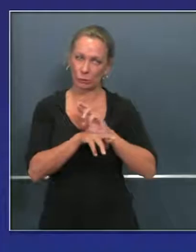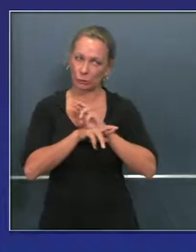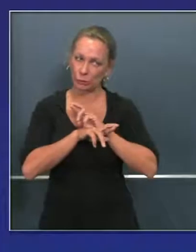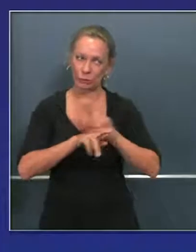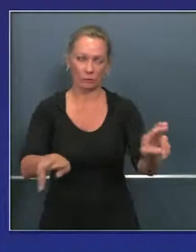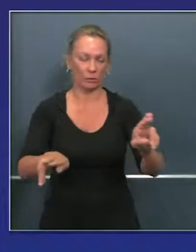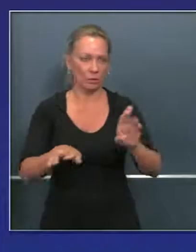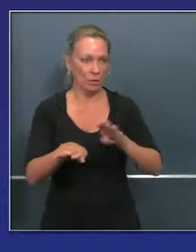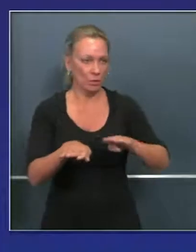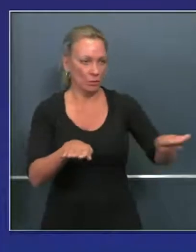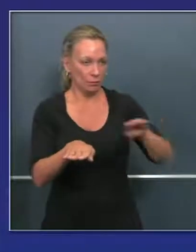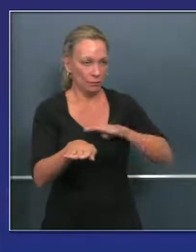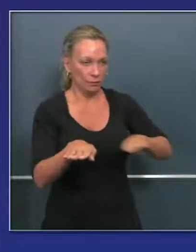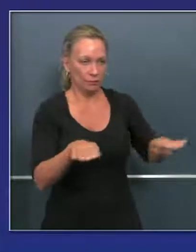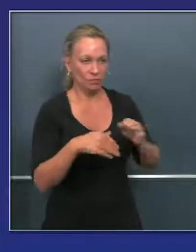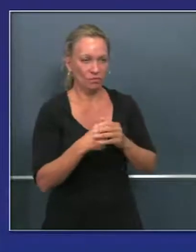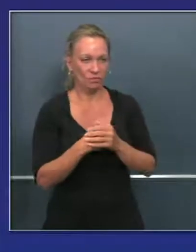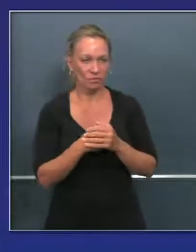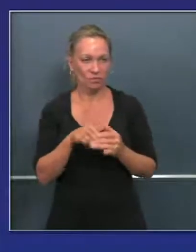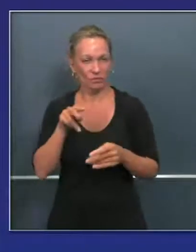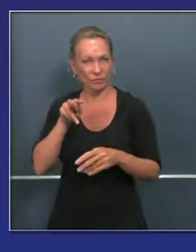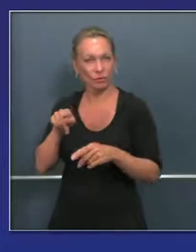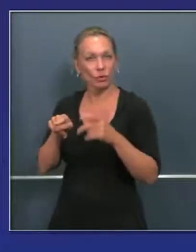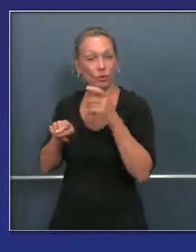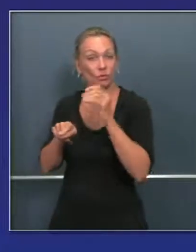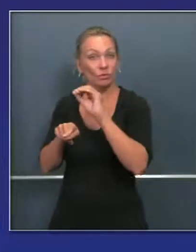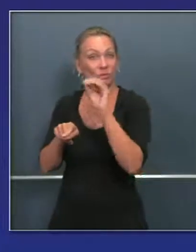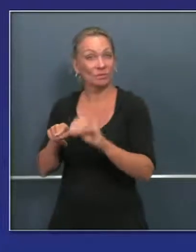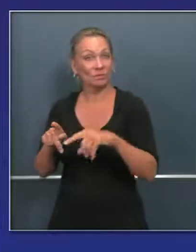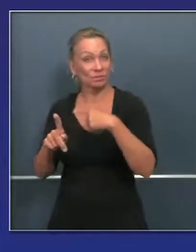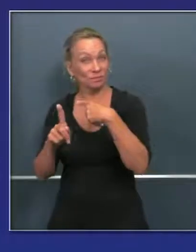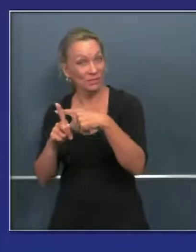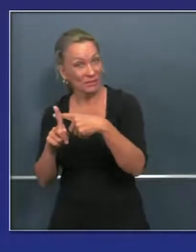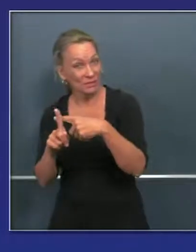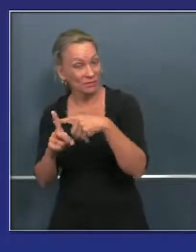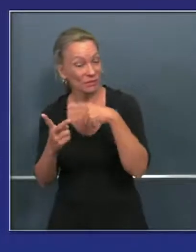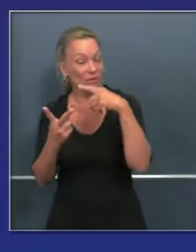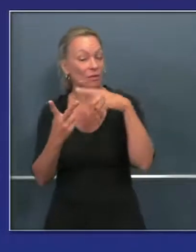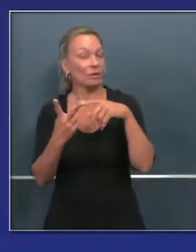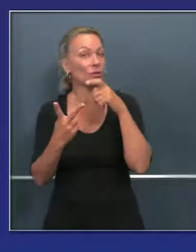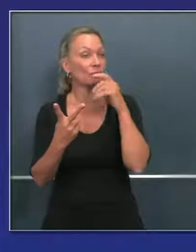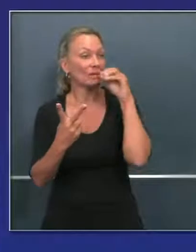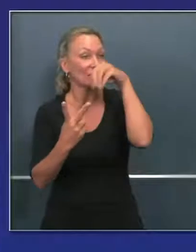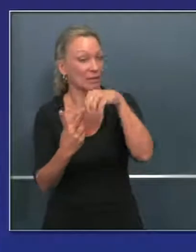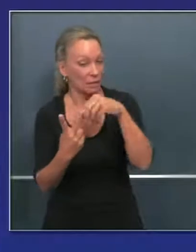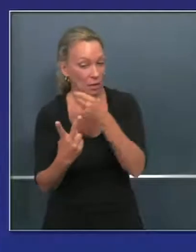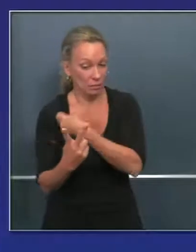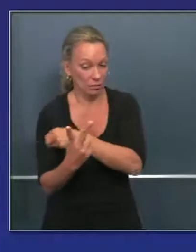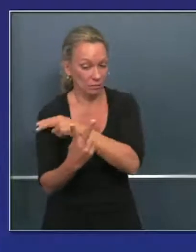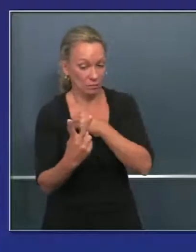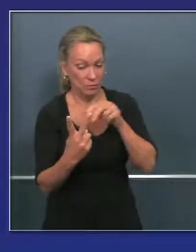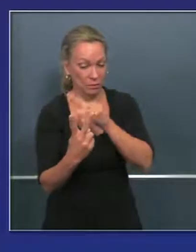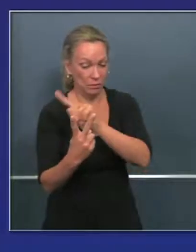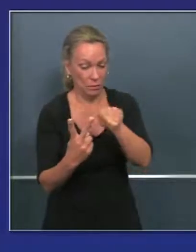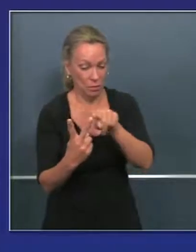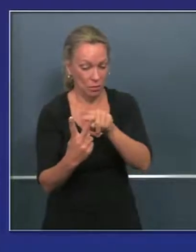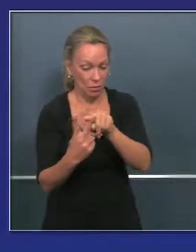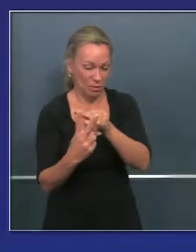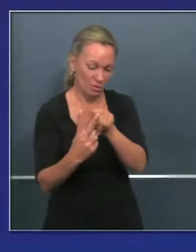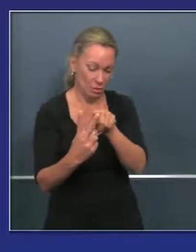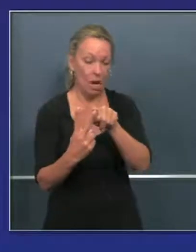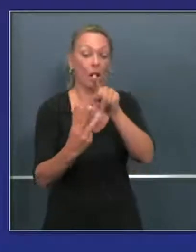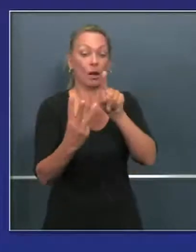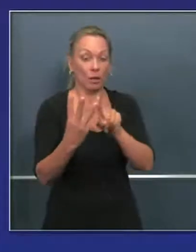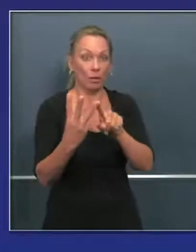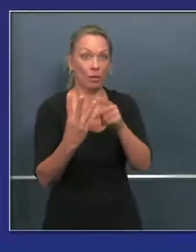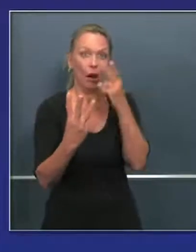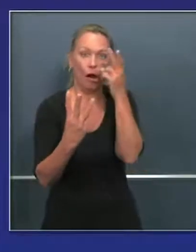surprisingly hospitalizations went up 43% I see use tracking with about 37% increase over the